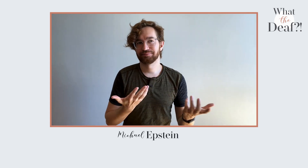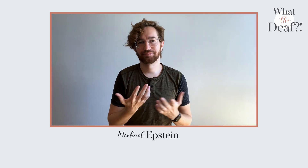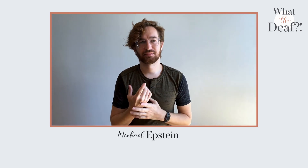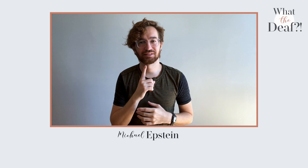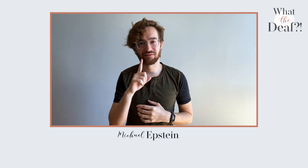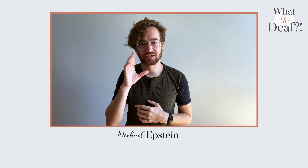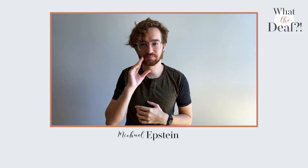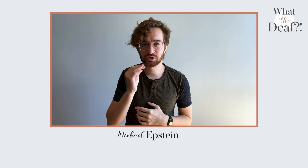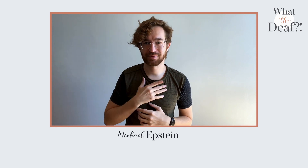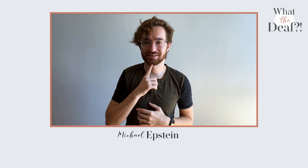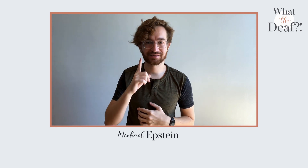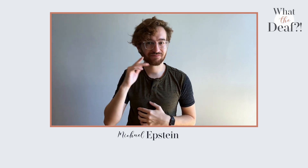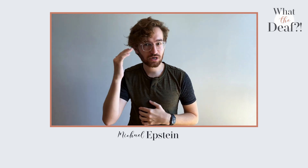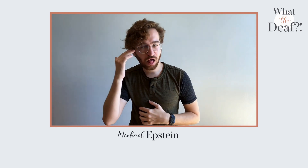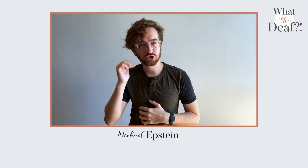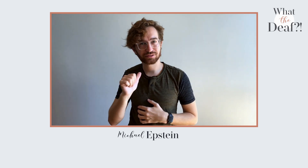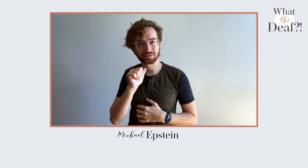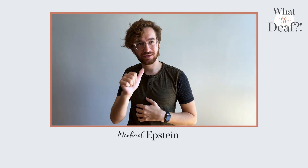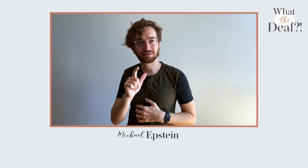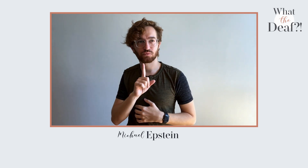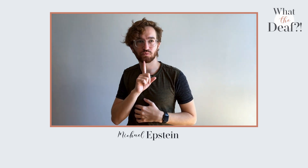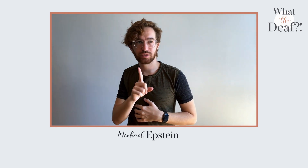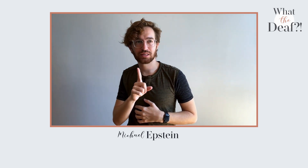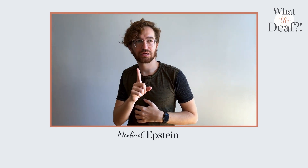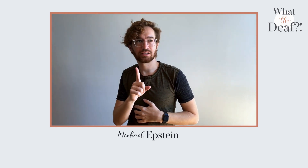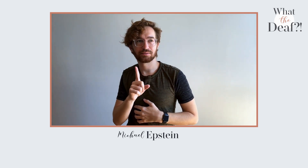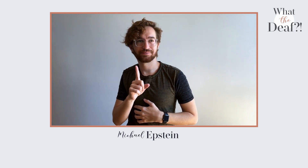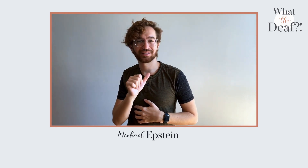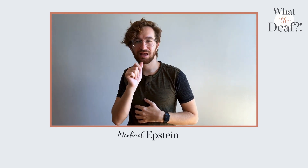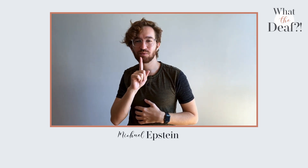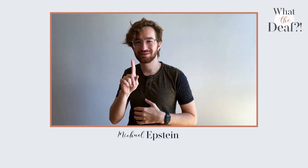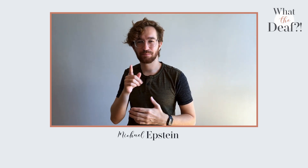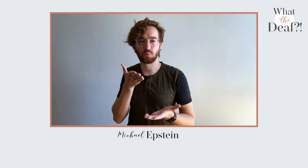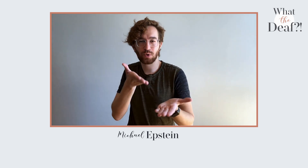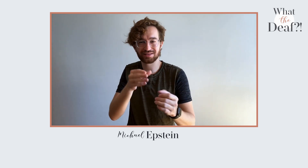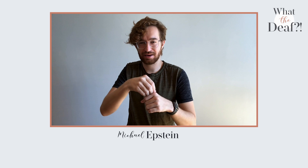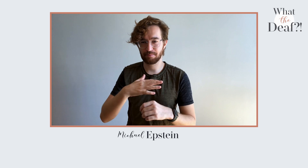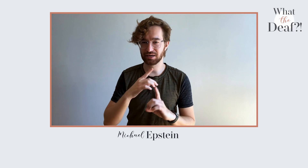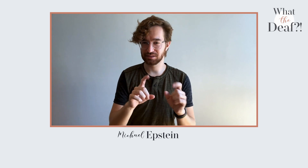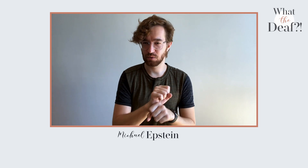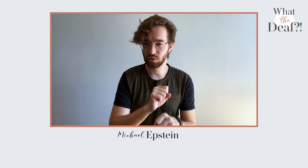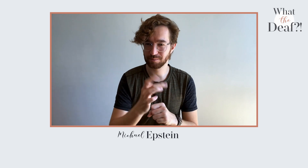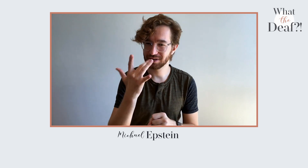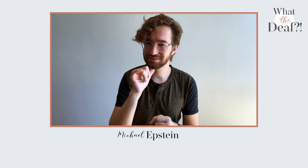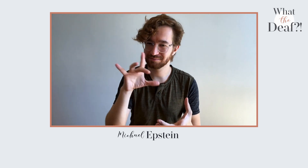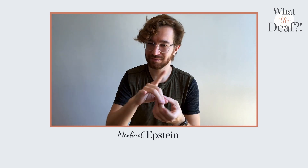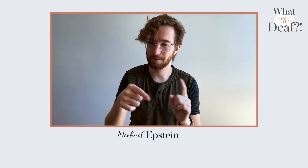So my deaf experience and my deaf knowledge doesn't really come into play in my design work.